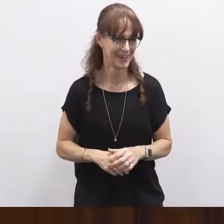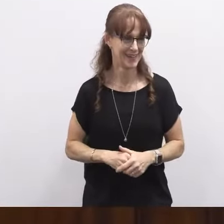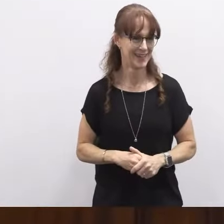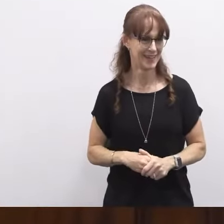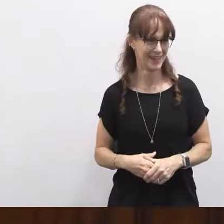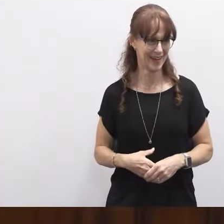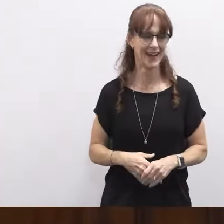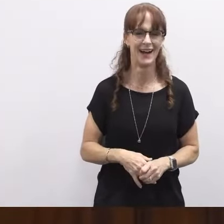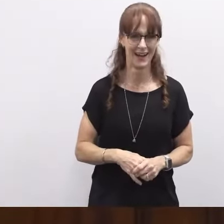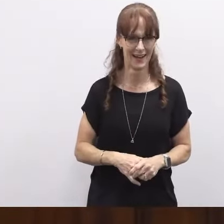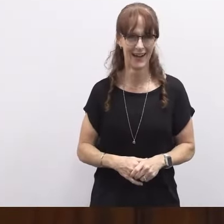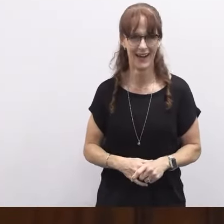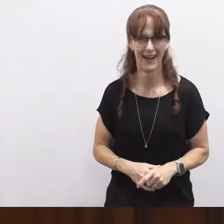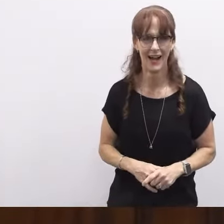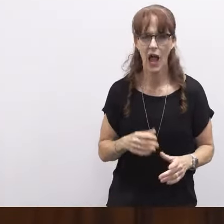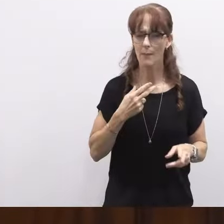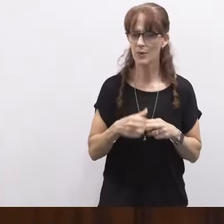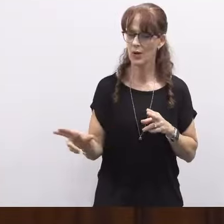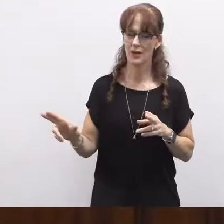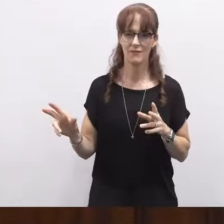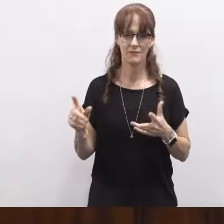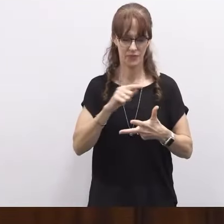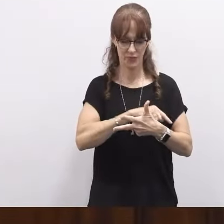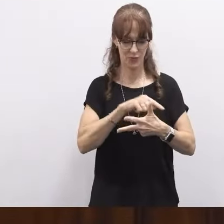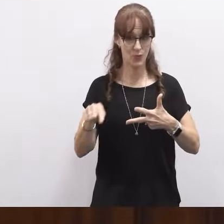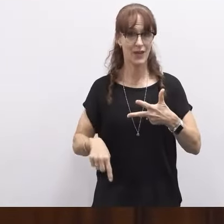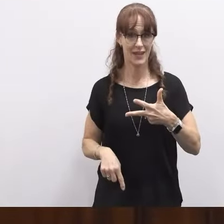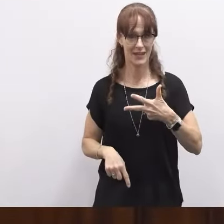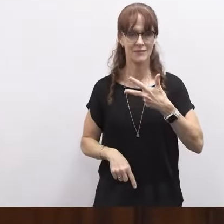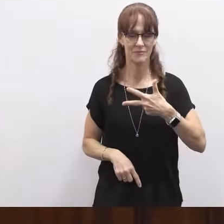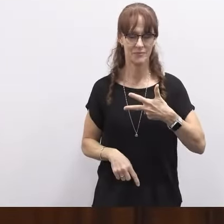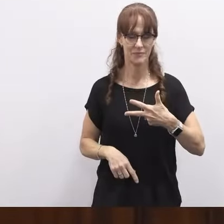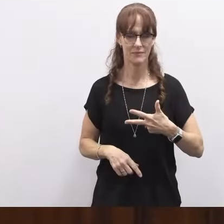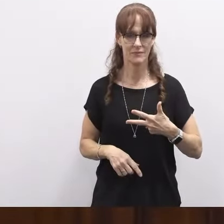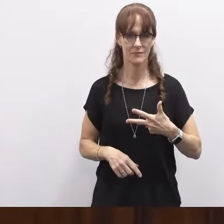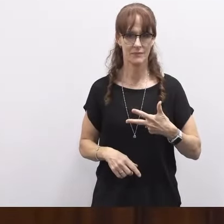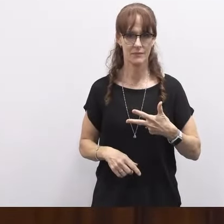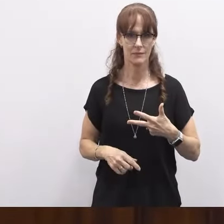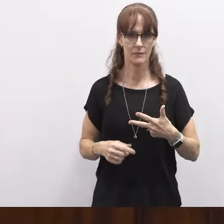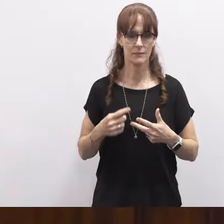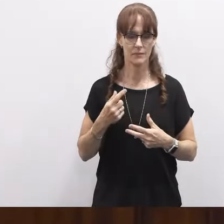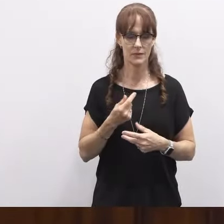I'll be brief just gonna highlight three things. So over the last few years,